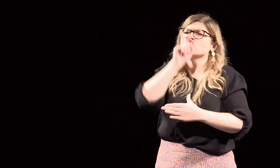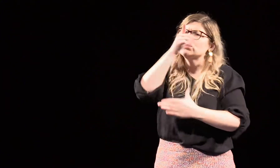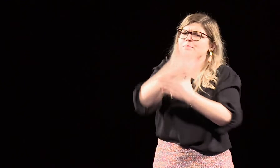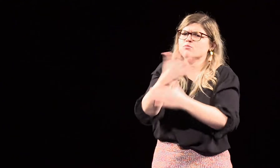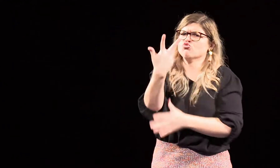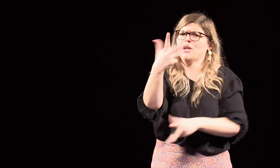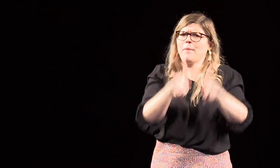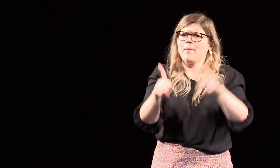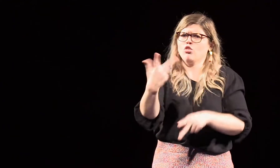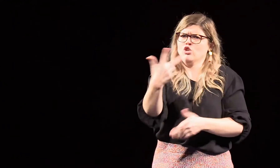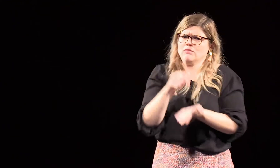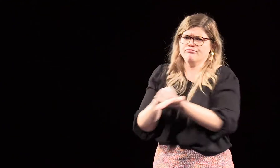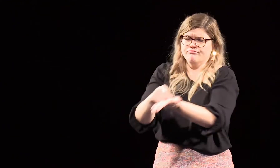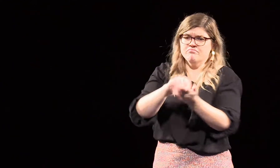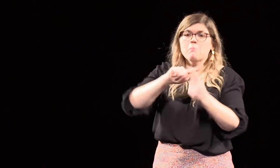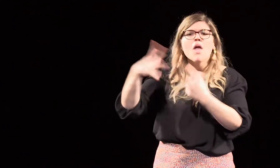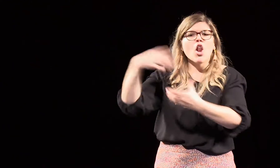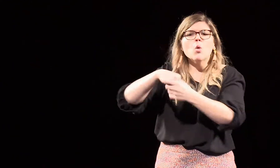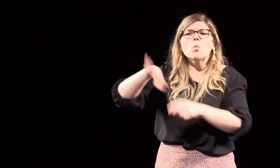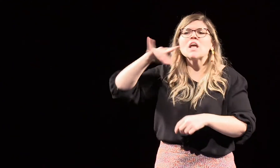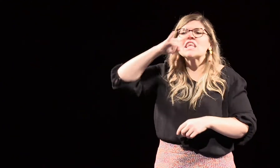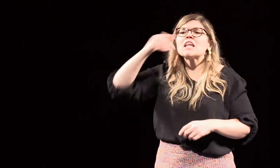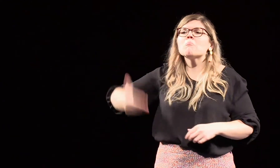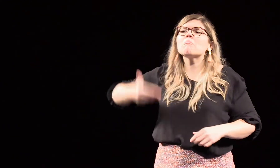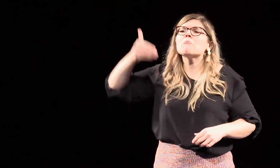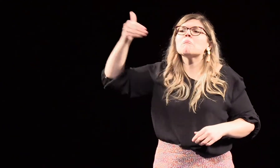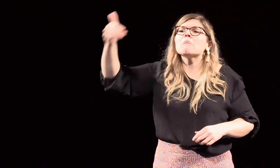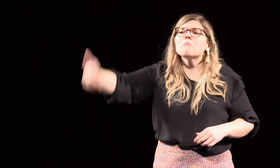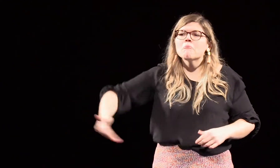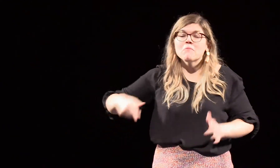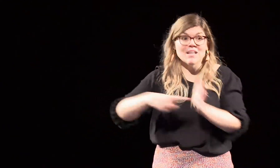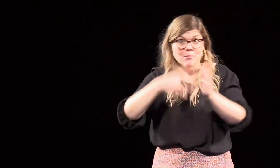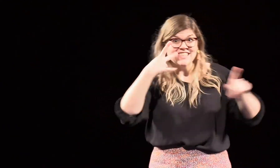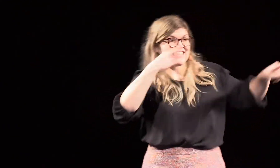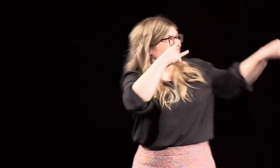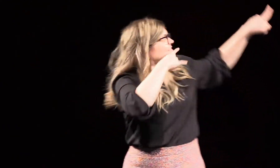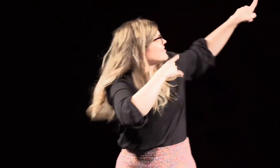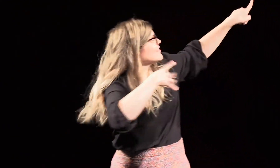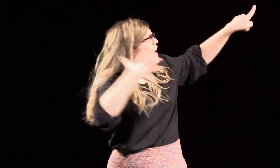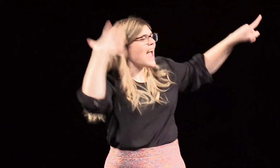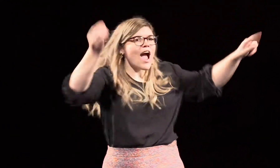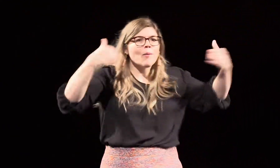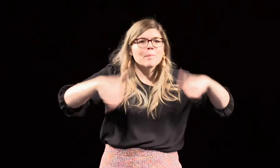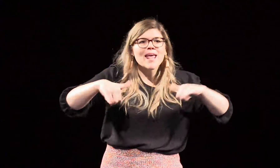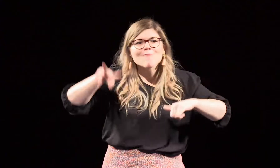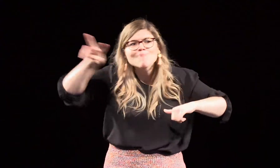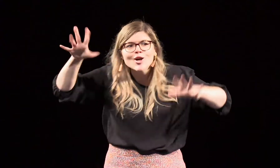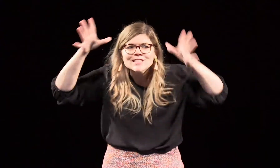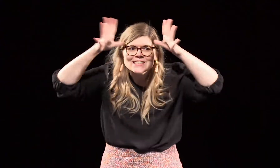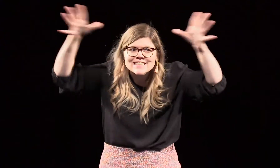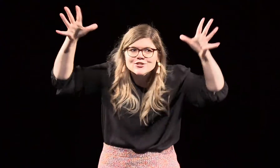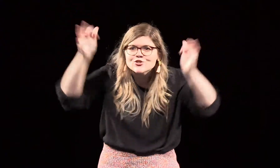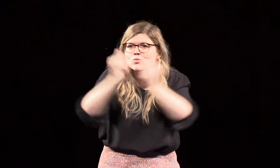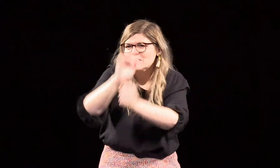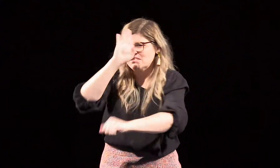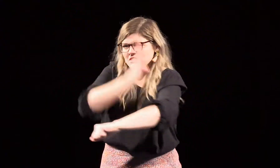The conversation is typically between the 3 adults, but once in a while, the child does come in, as you can see in this example.